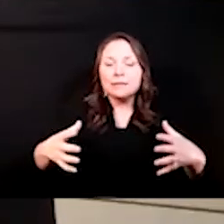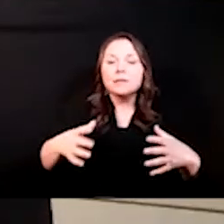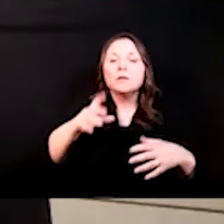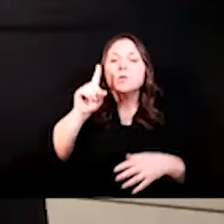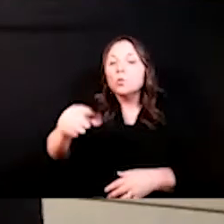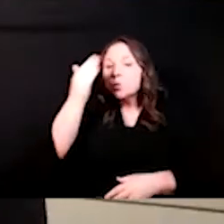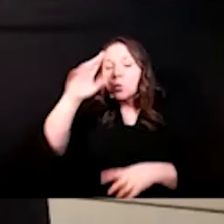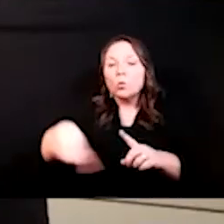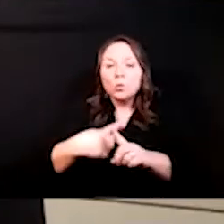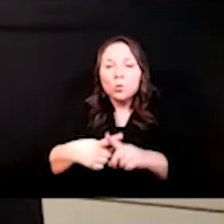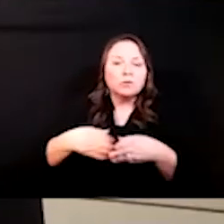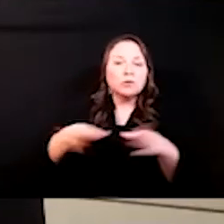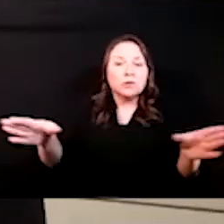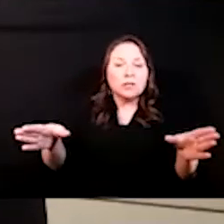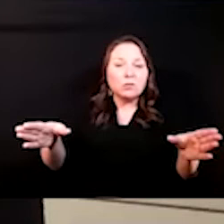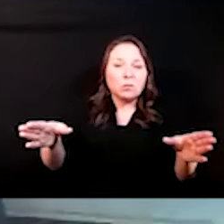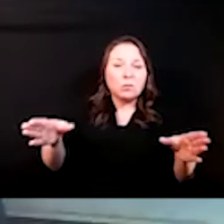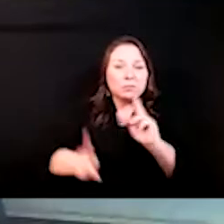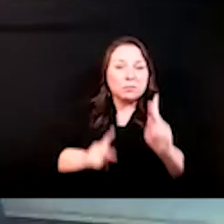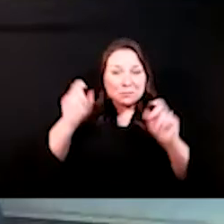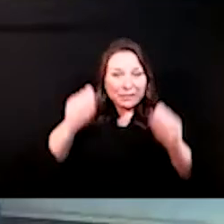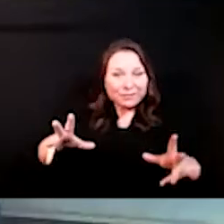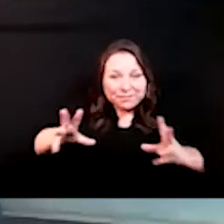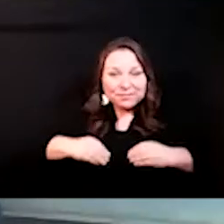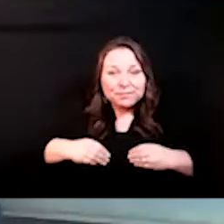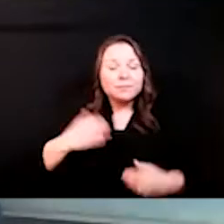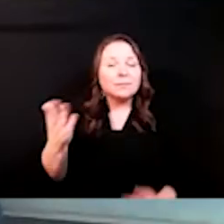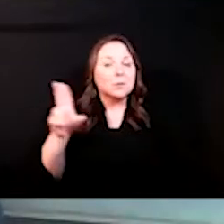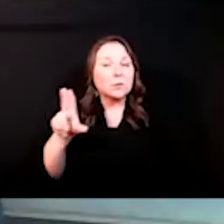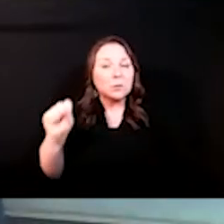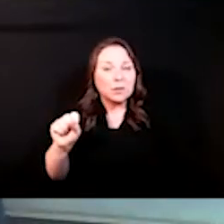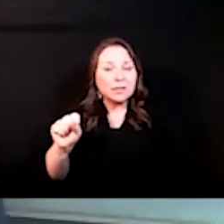WHEN MORE OF THE GENERAL PUBLIC CAN EXPECT TO BE VACCINATED? » YEAH. WITHIN THE UNITED